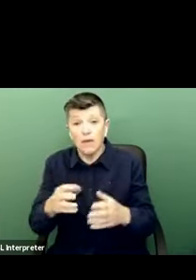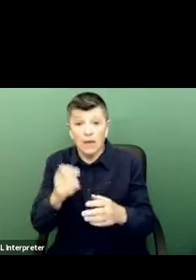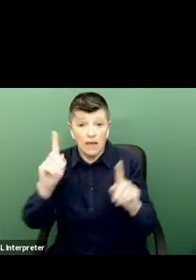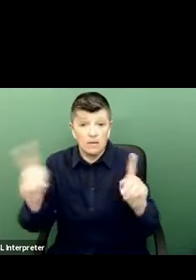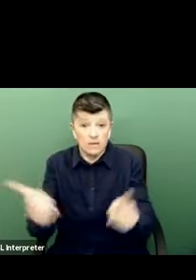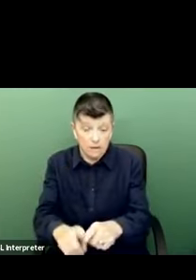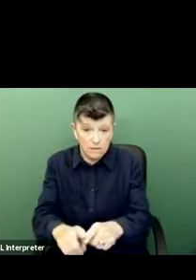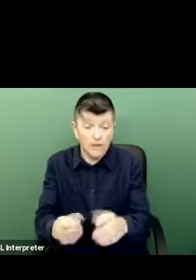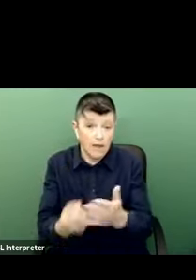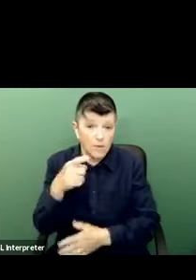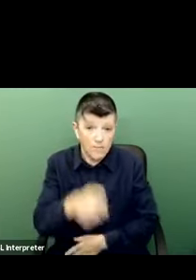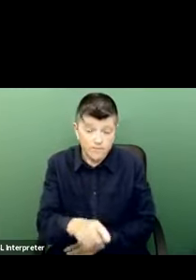India's for